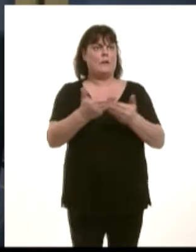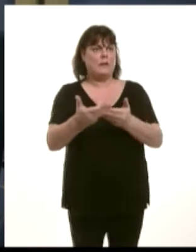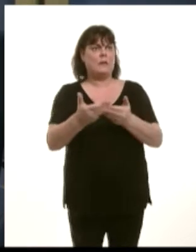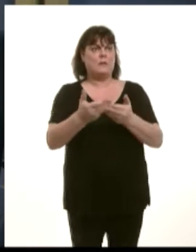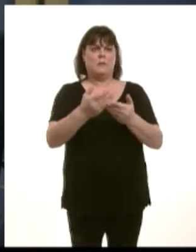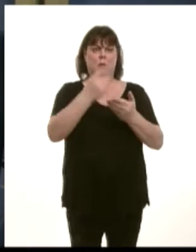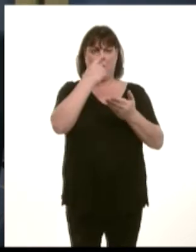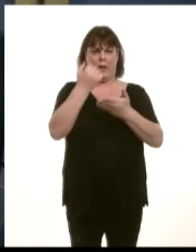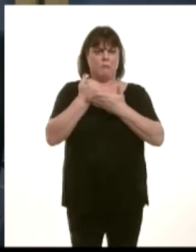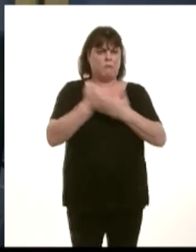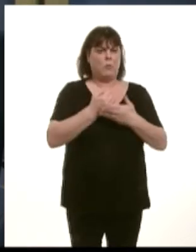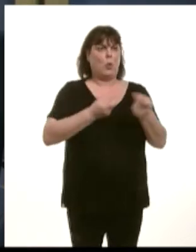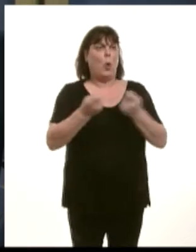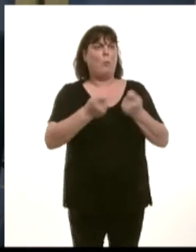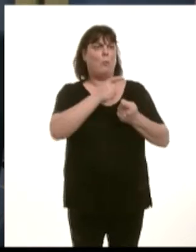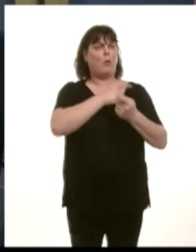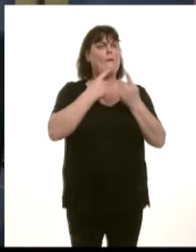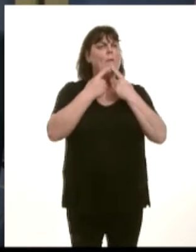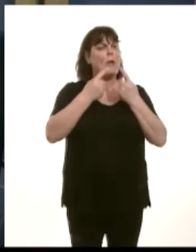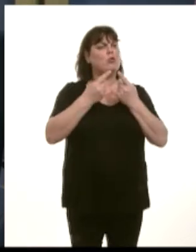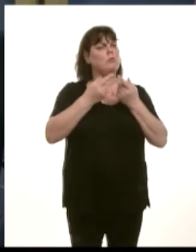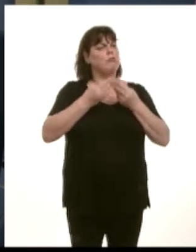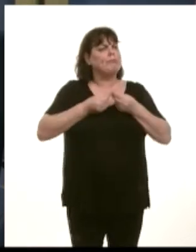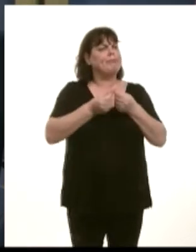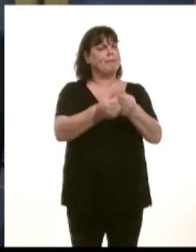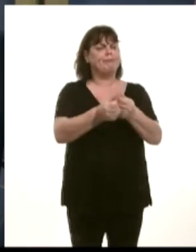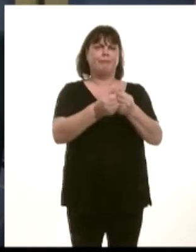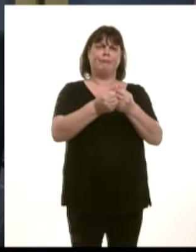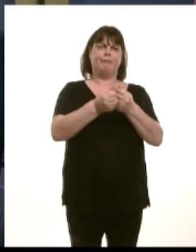I think that will be of great interest to many Members, and many constituents.